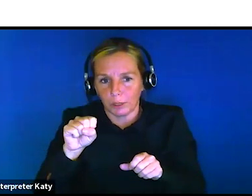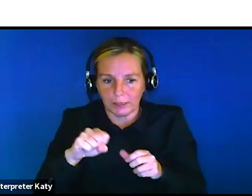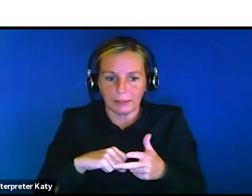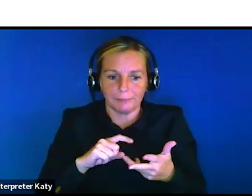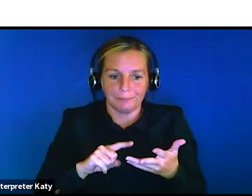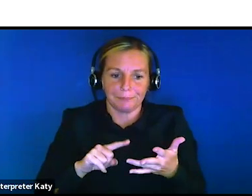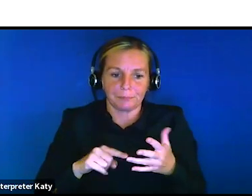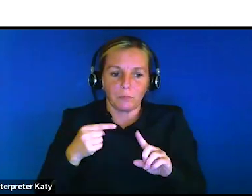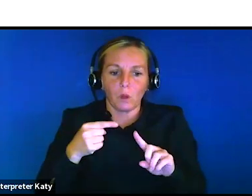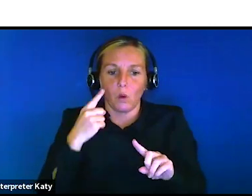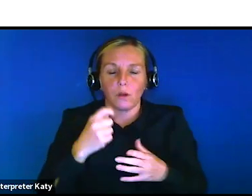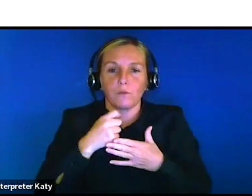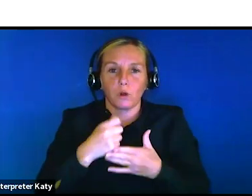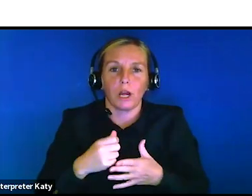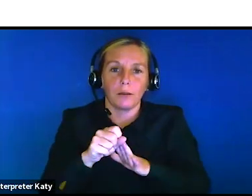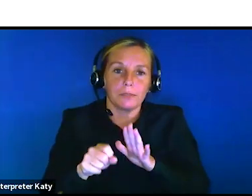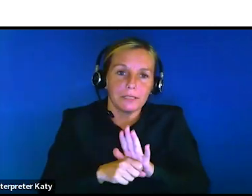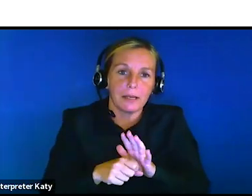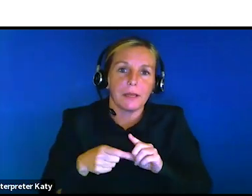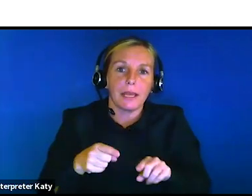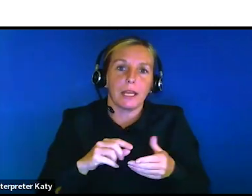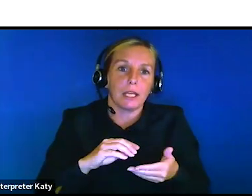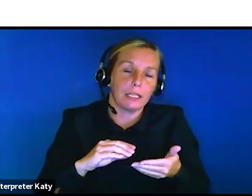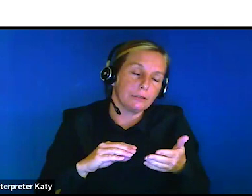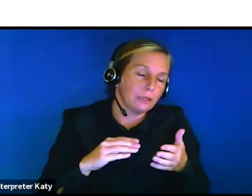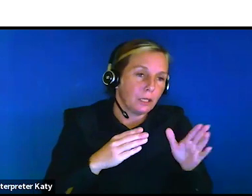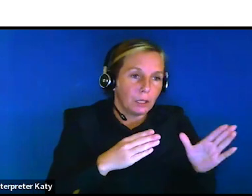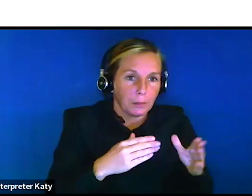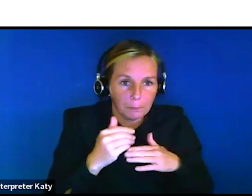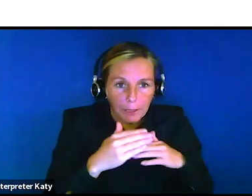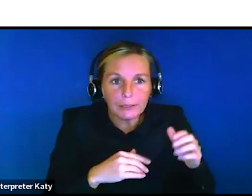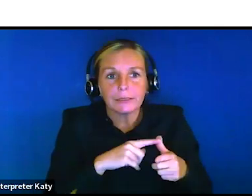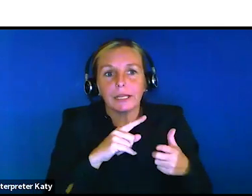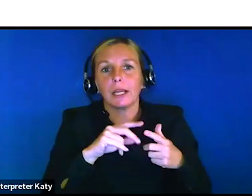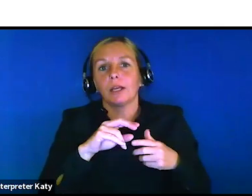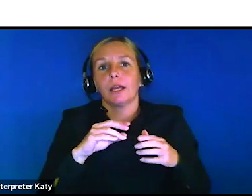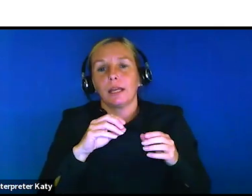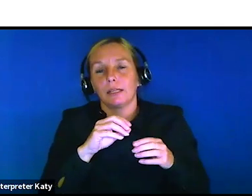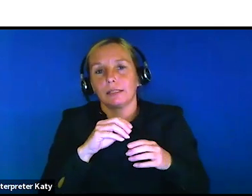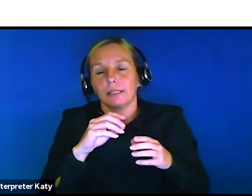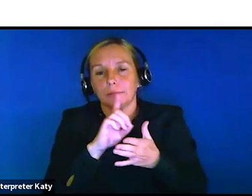and territories in coalition building, role clarity, application of systems, engineering, design principles,